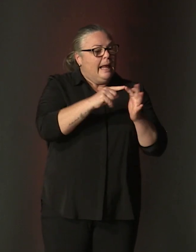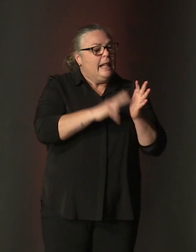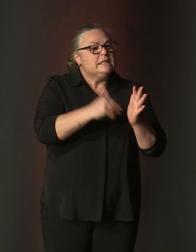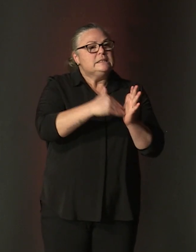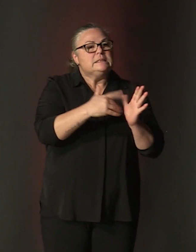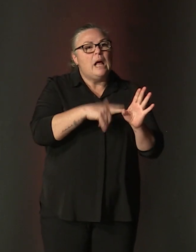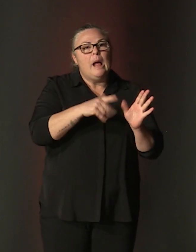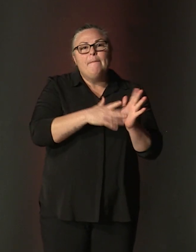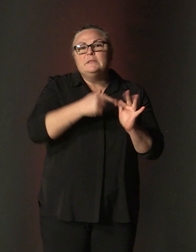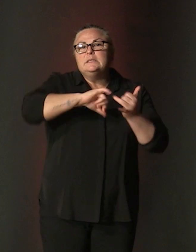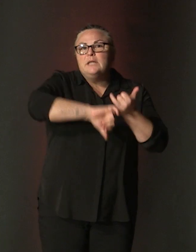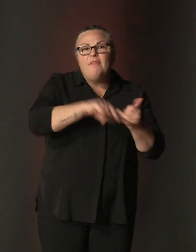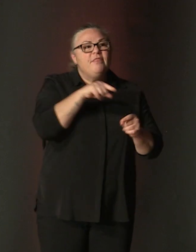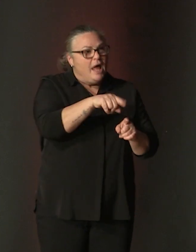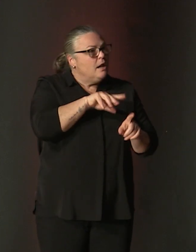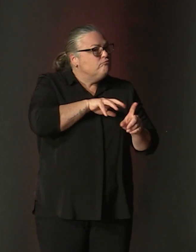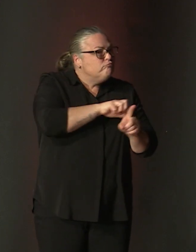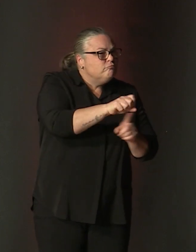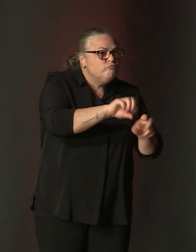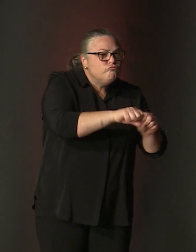And by doing so, cut them into small pieces.